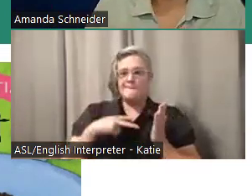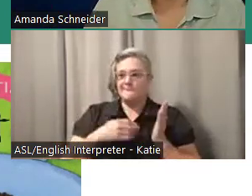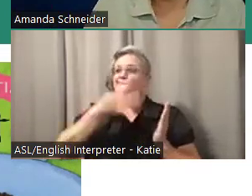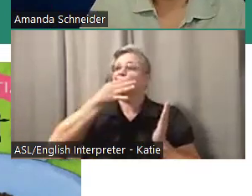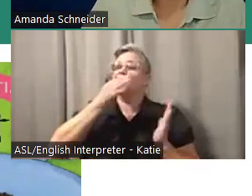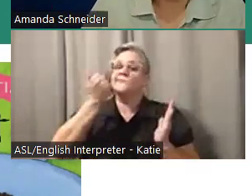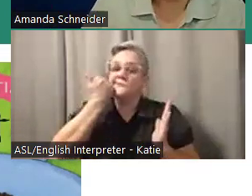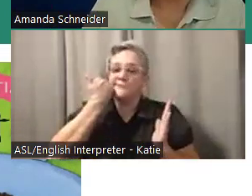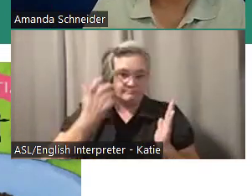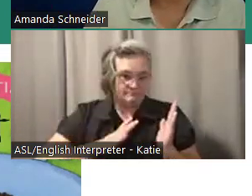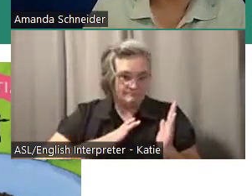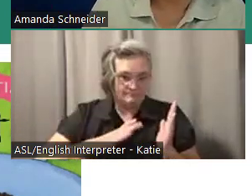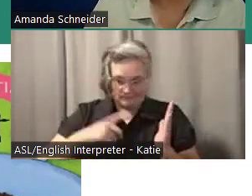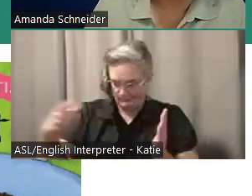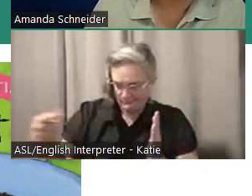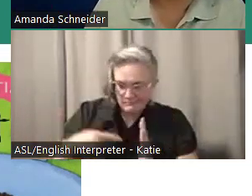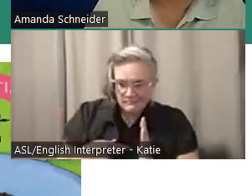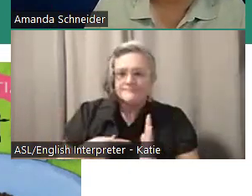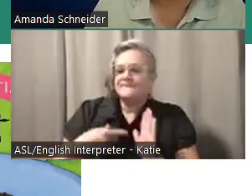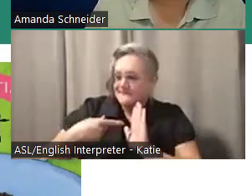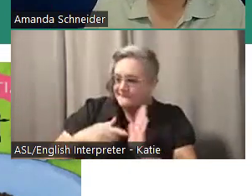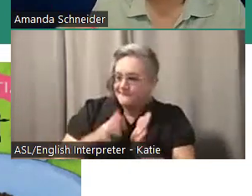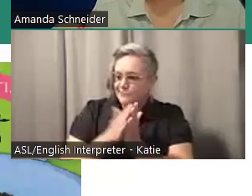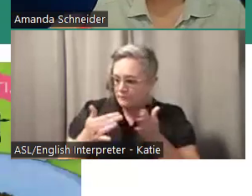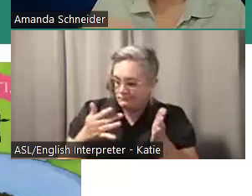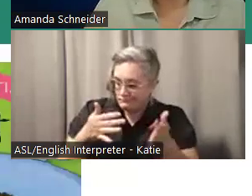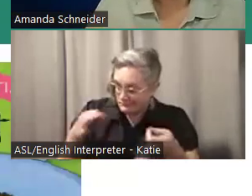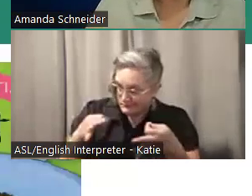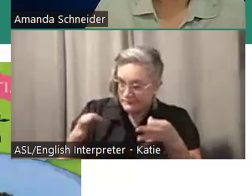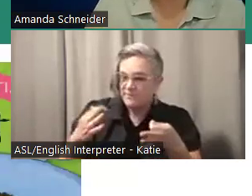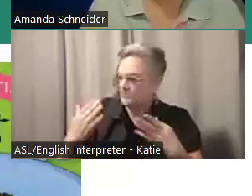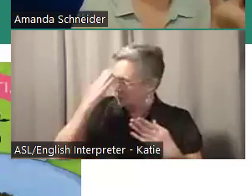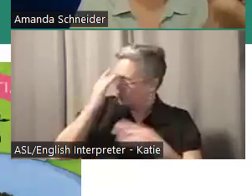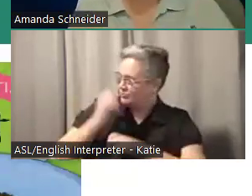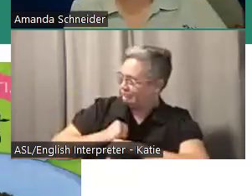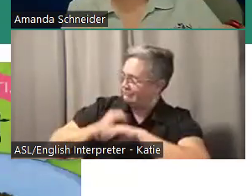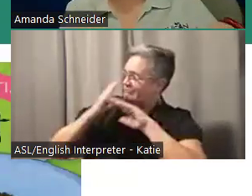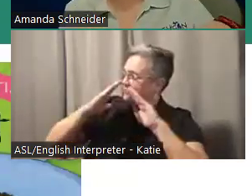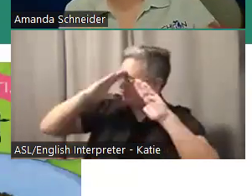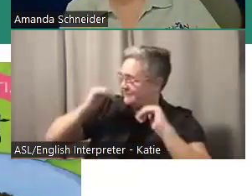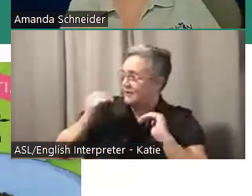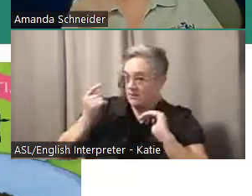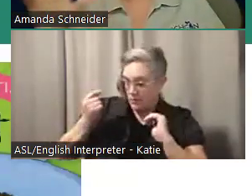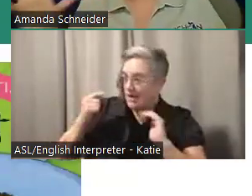can… also can help your child know what to expect, but then brings that to life of what we read in print,